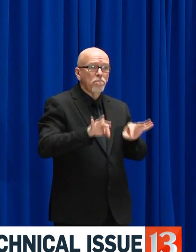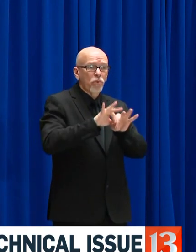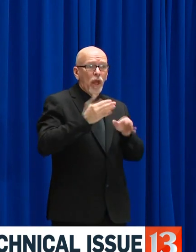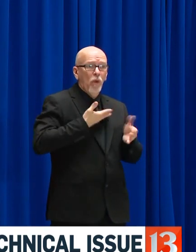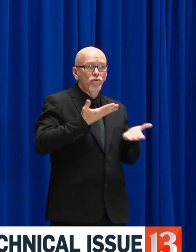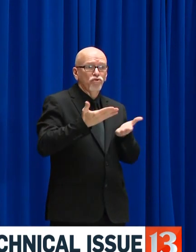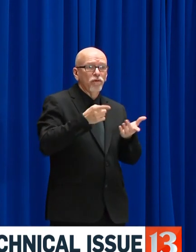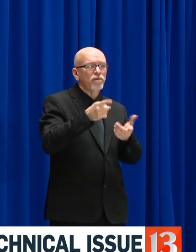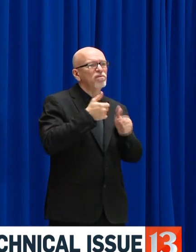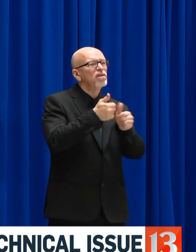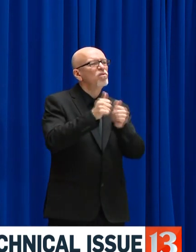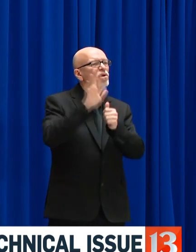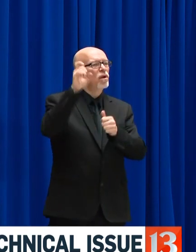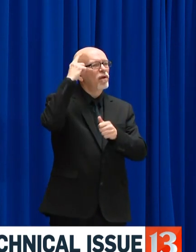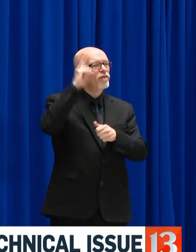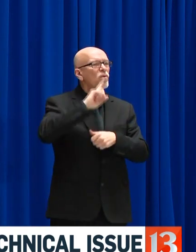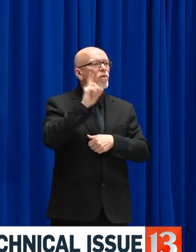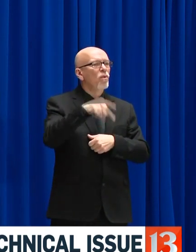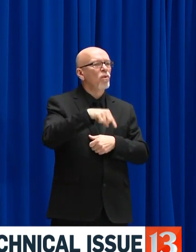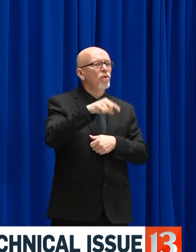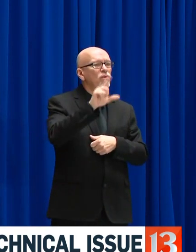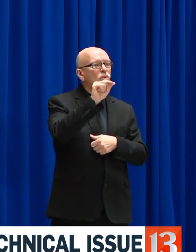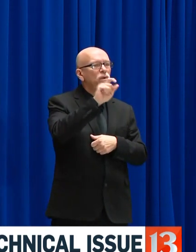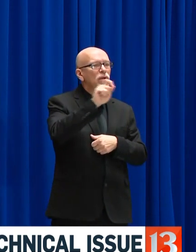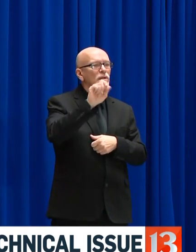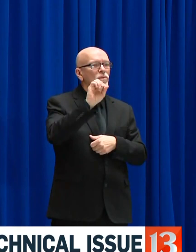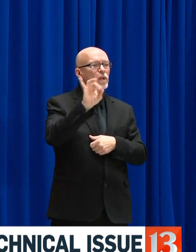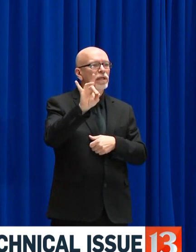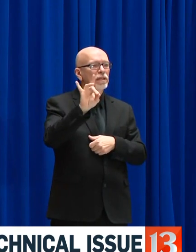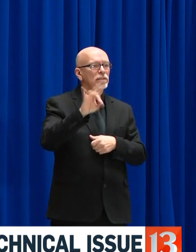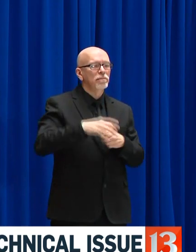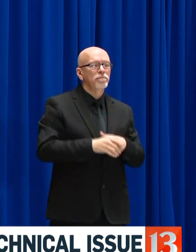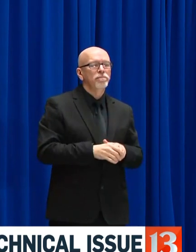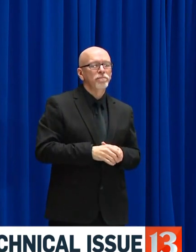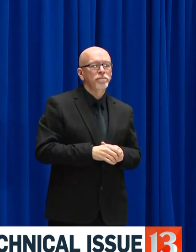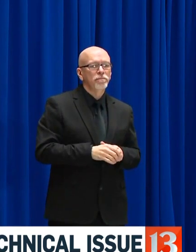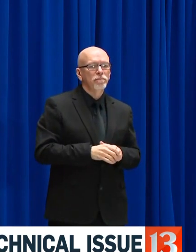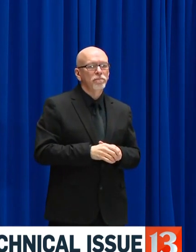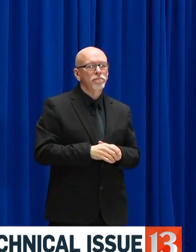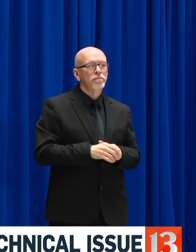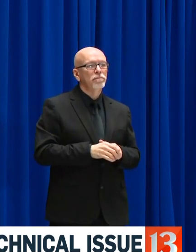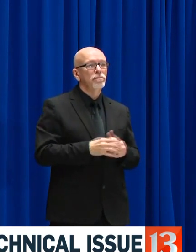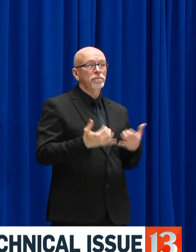1-877-820-0890.